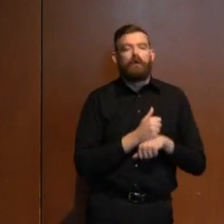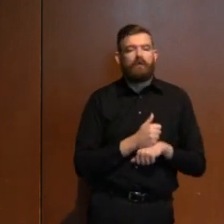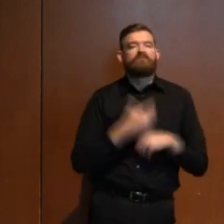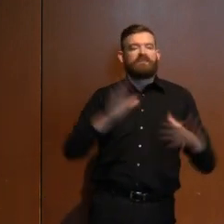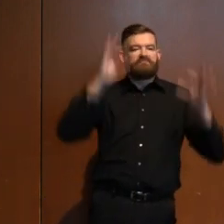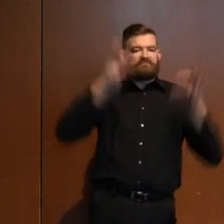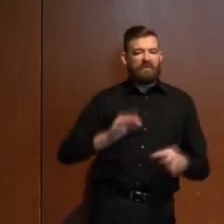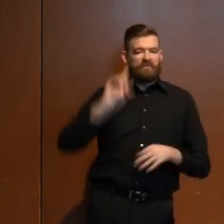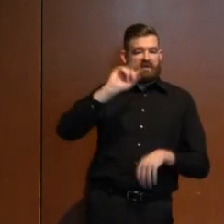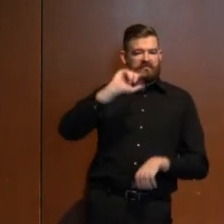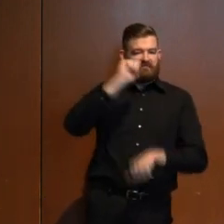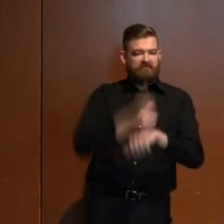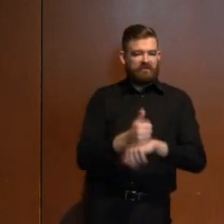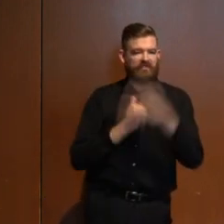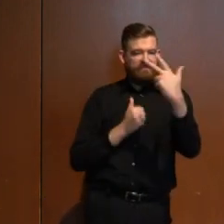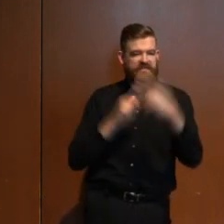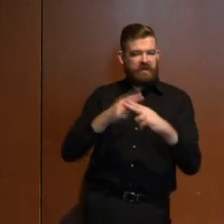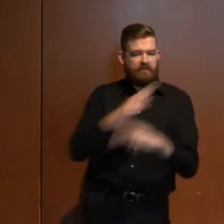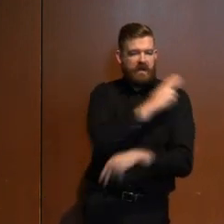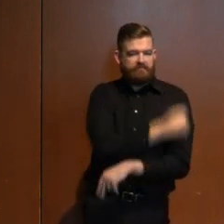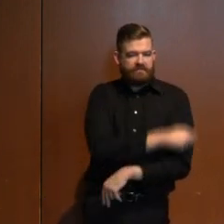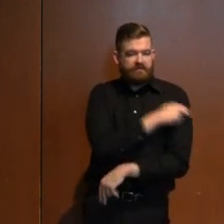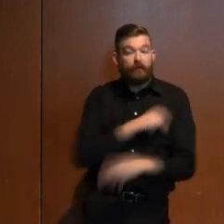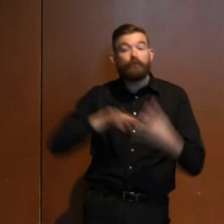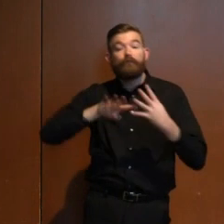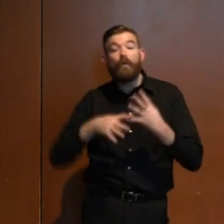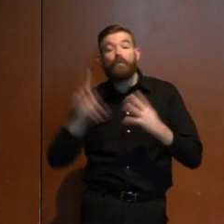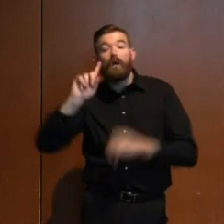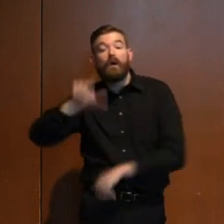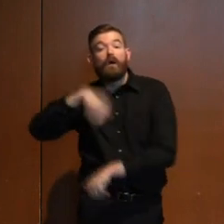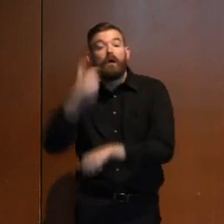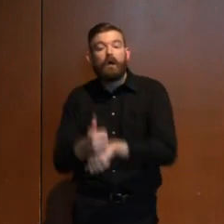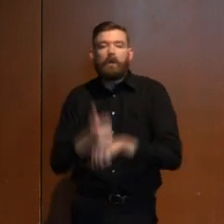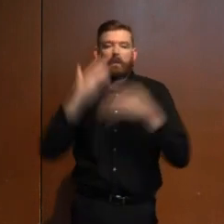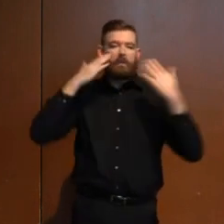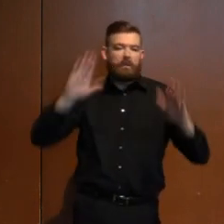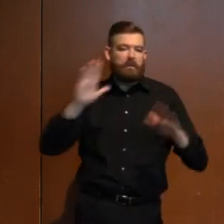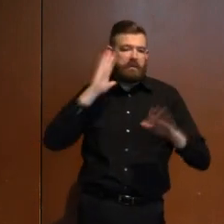THAT WHEN THEY'RE STRATEGICALLY PLACED AS PLANNED HERE, WHERE